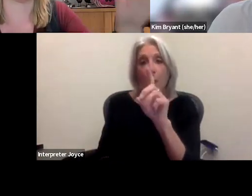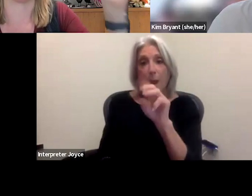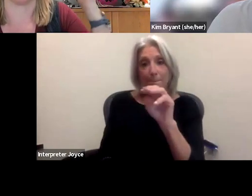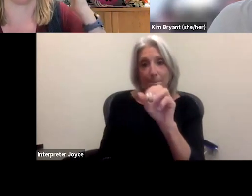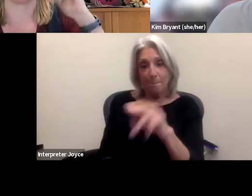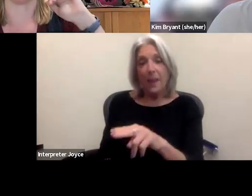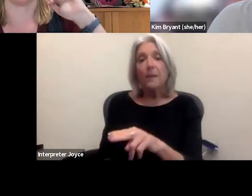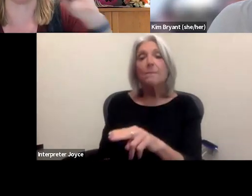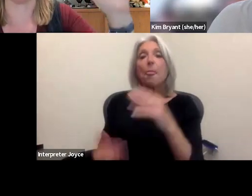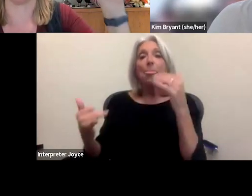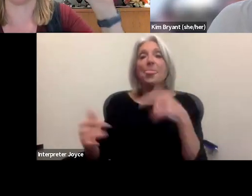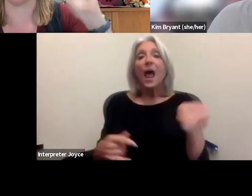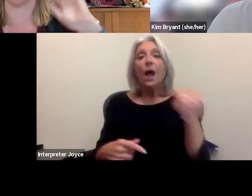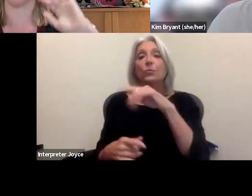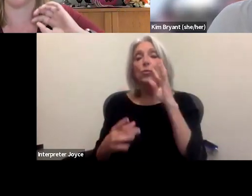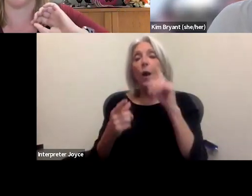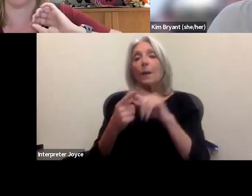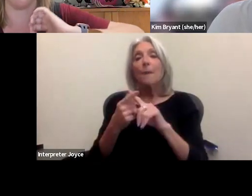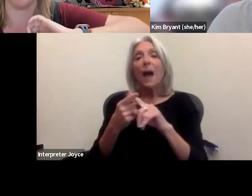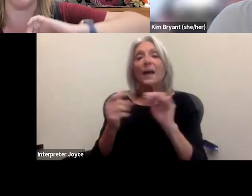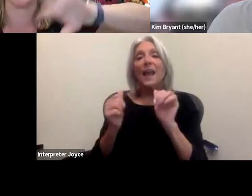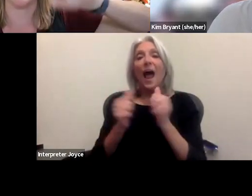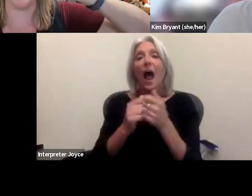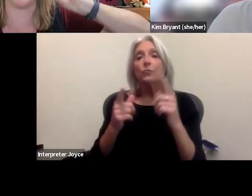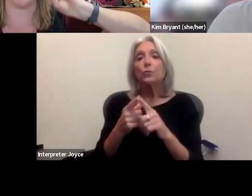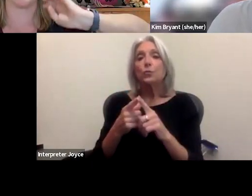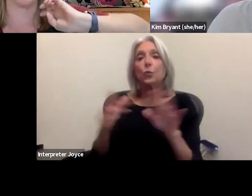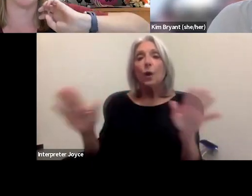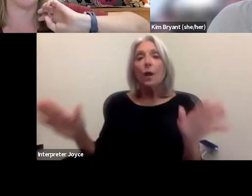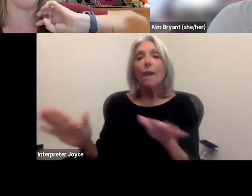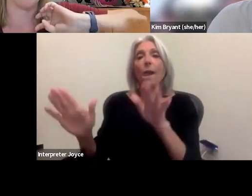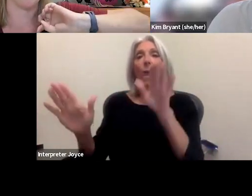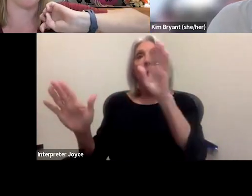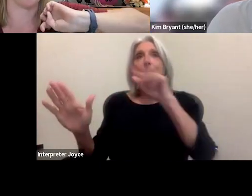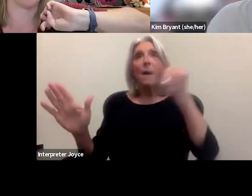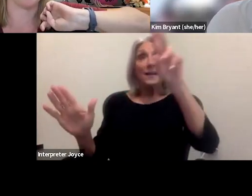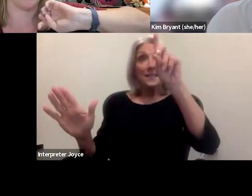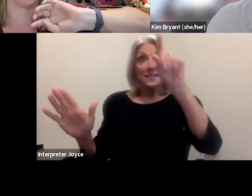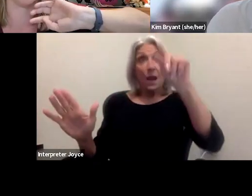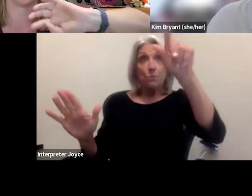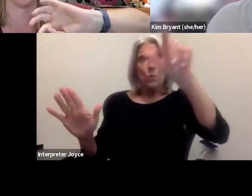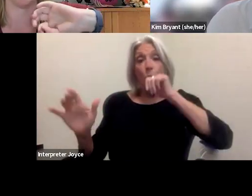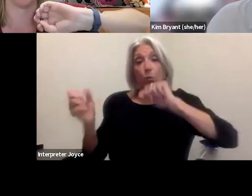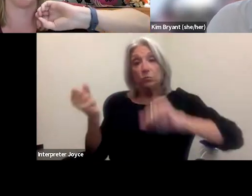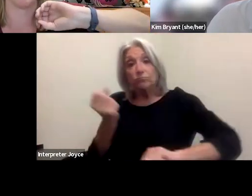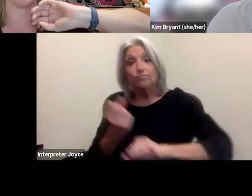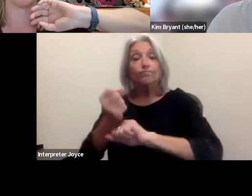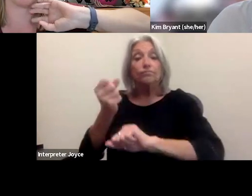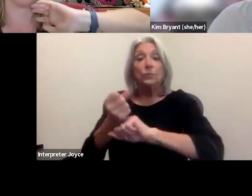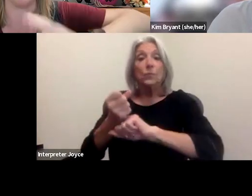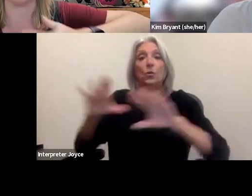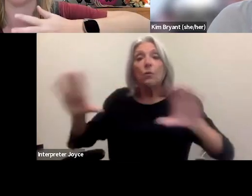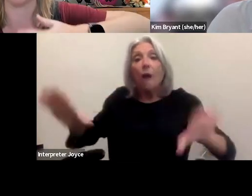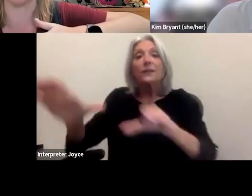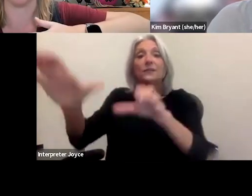has been to talk about design with disability as promoted by disabled activists. And having disabled people make major decisions